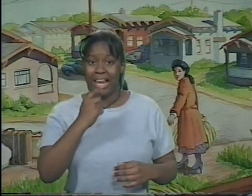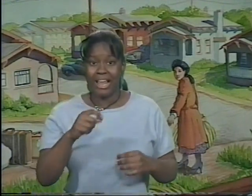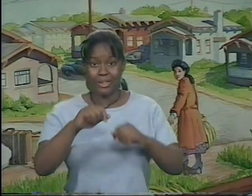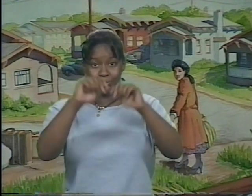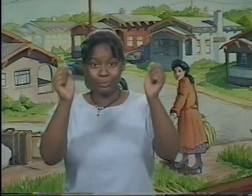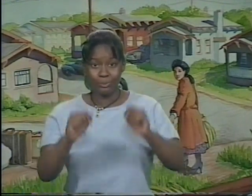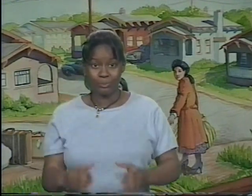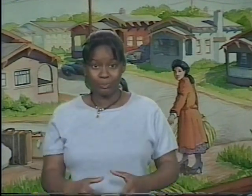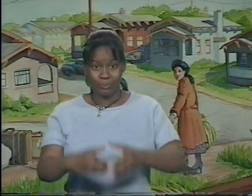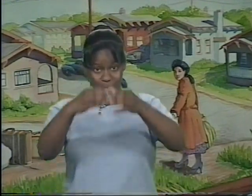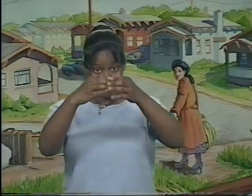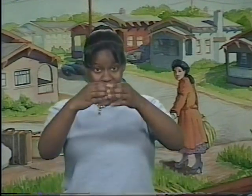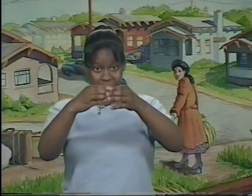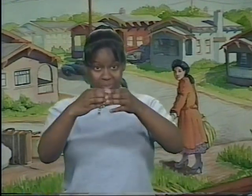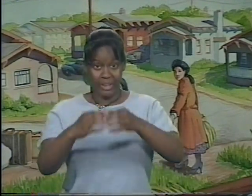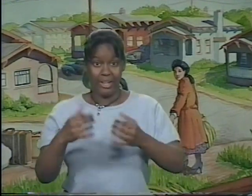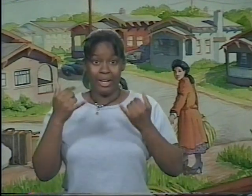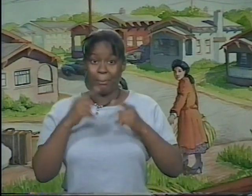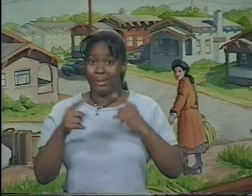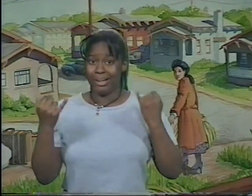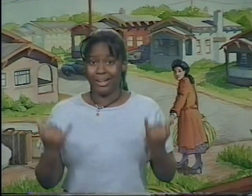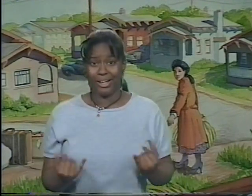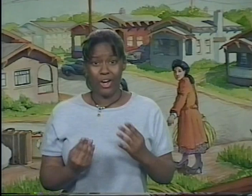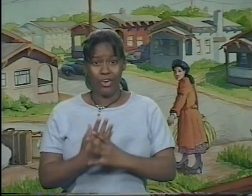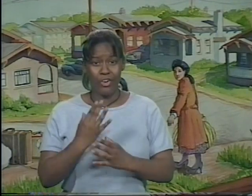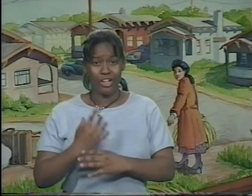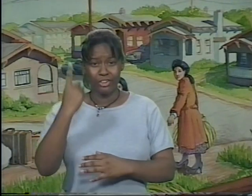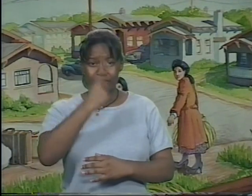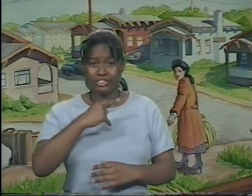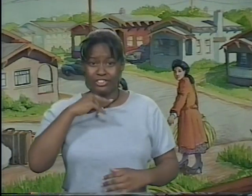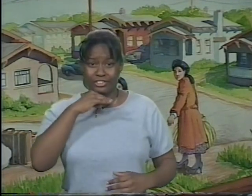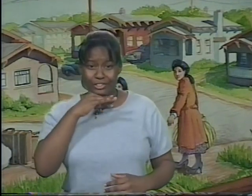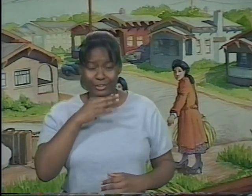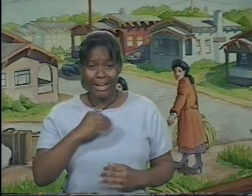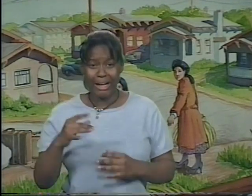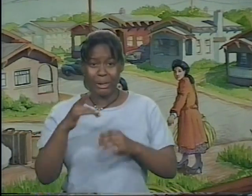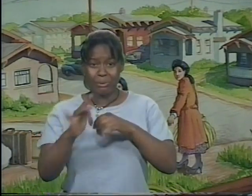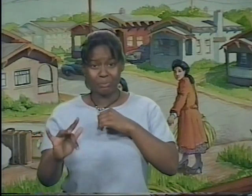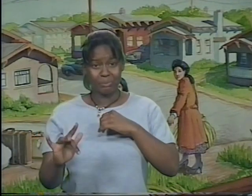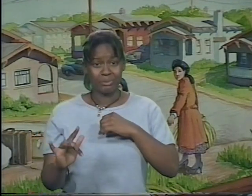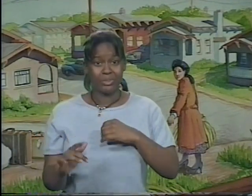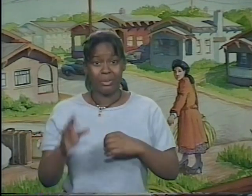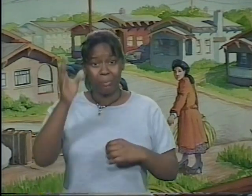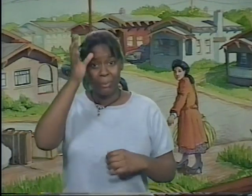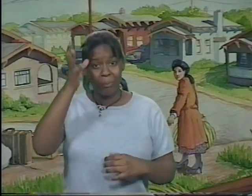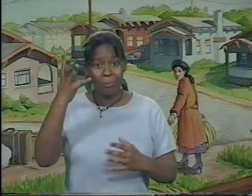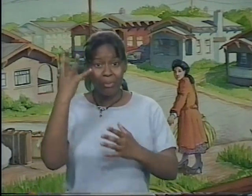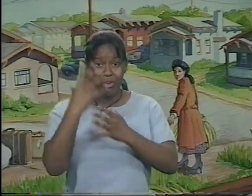would smile and put it in her best crystal vase. But now the garden looked shabby and bare.